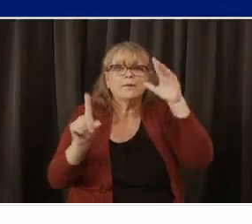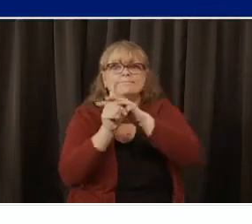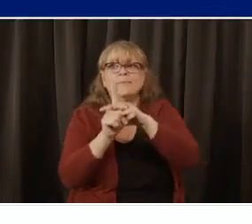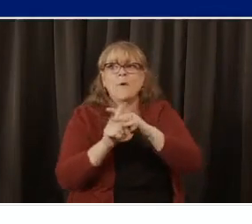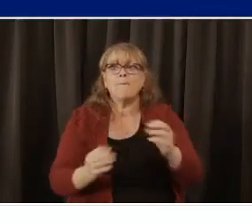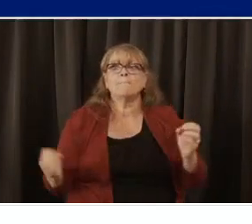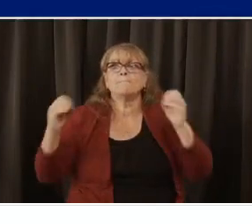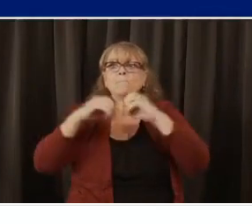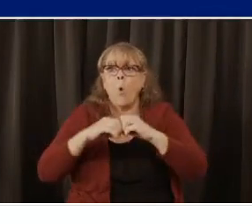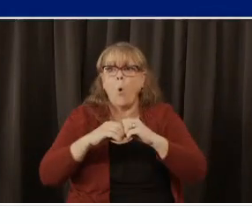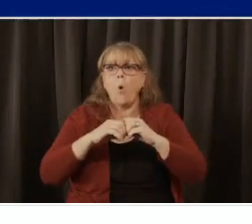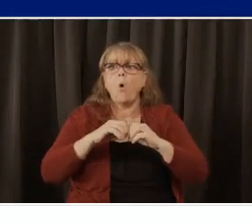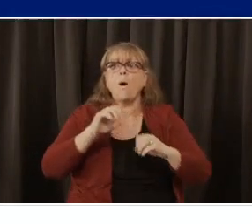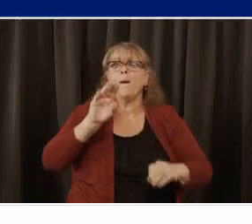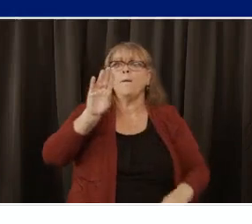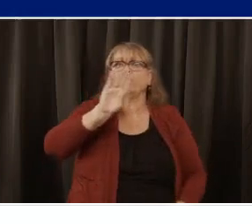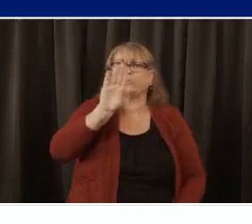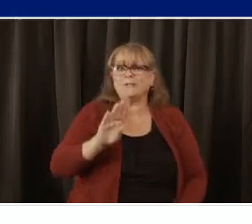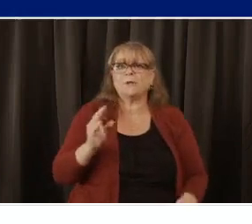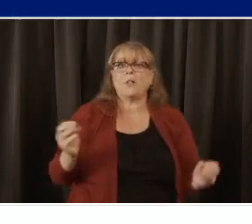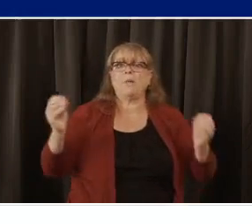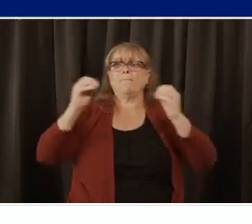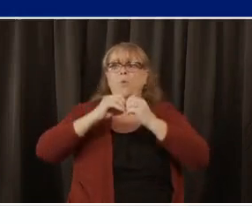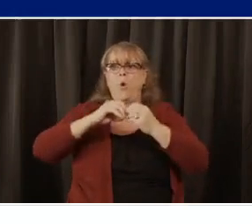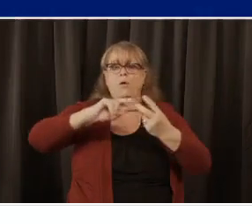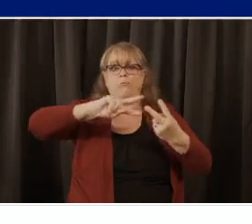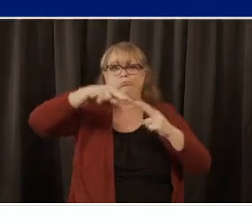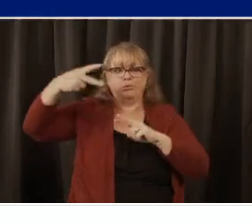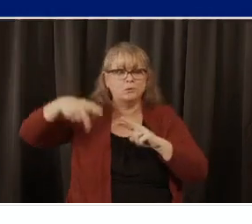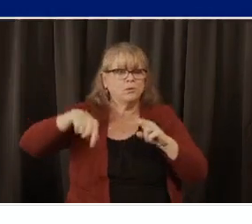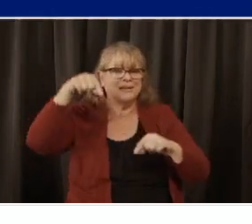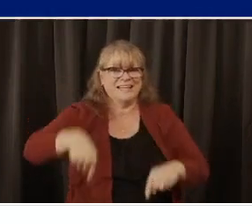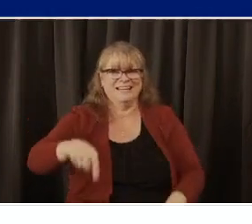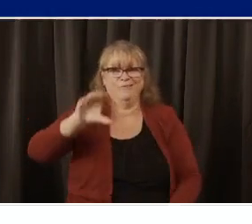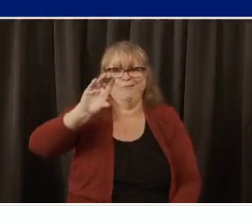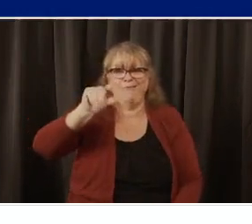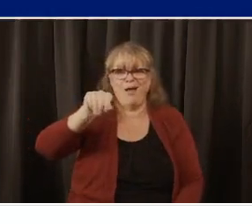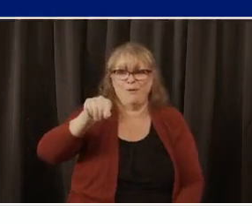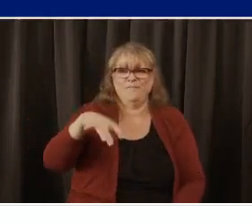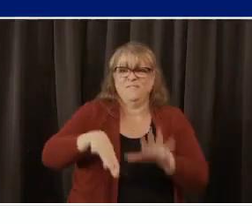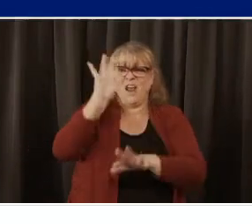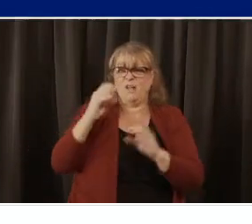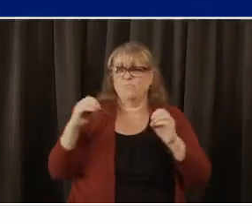multiple introductions of P one in the state of Colorado. We know that several of the individuals